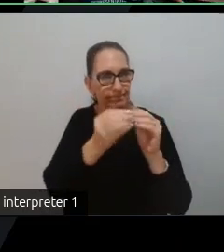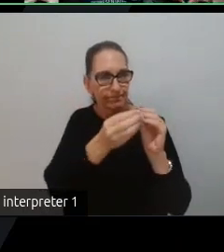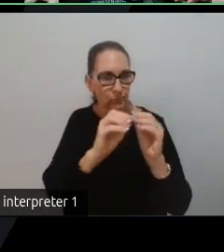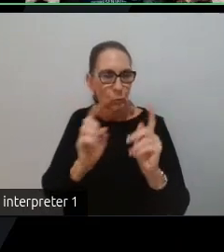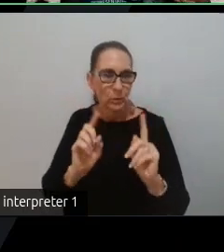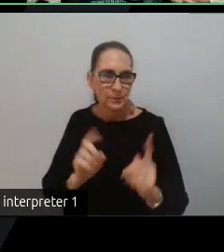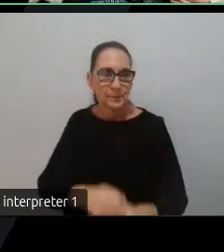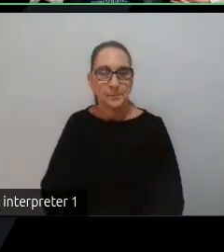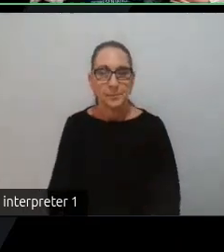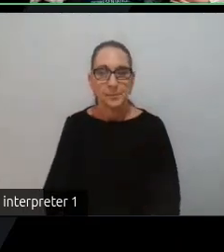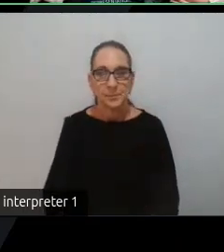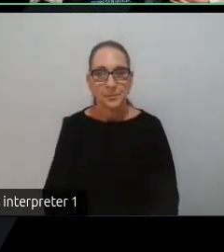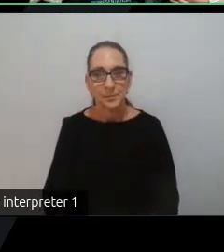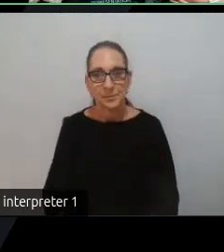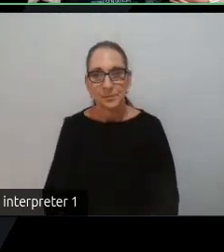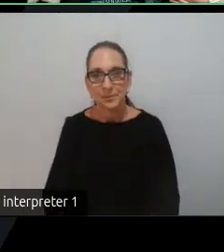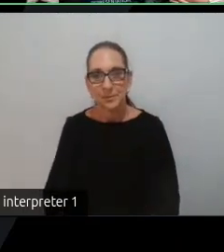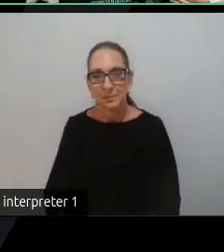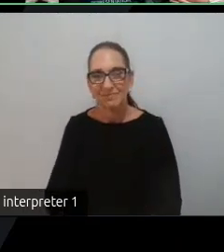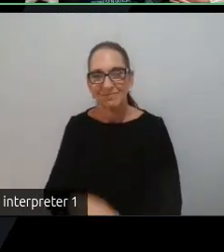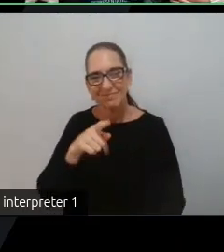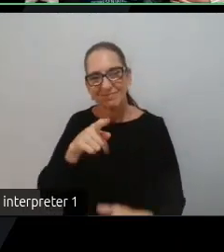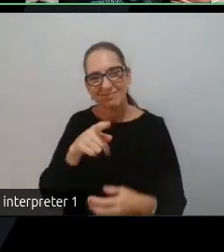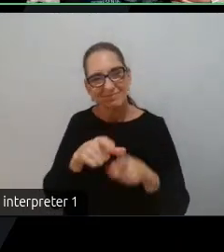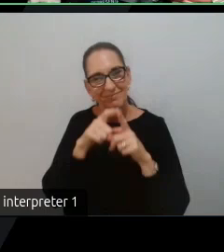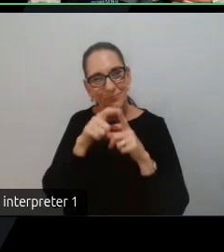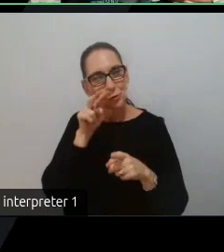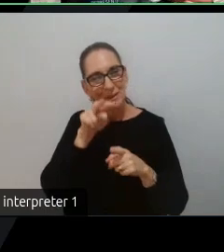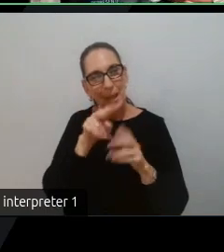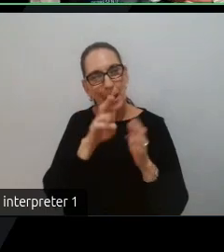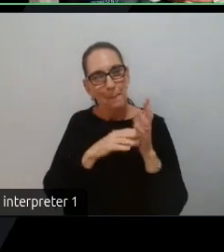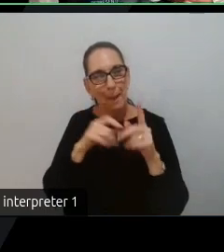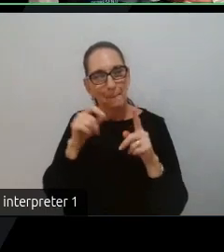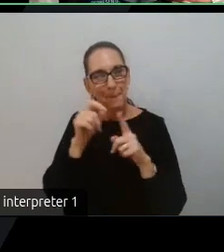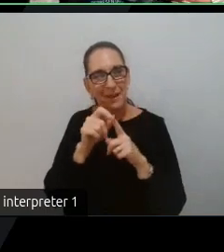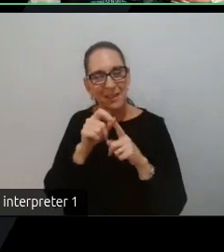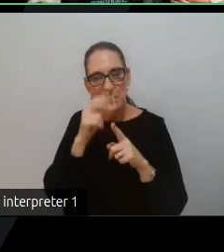That's a really difficult map to see from um on a webinar. I'm sorry, but I had to kind